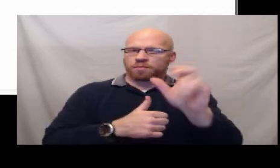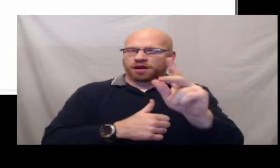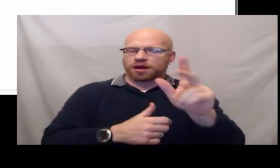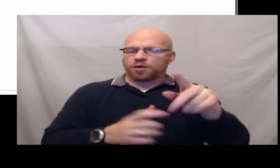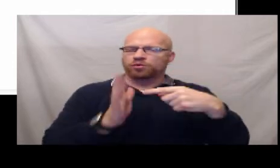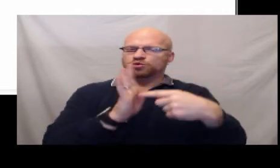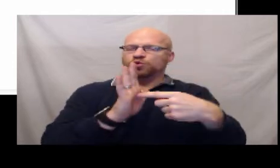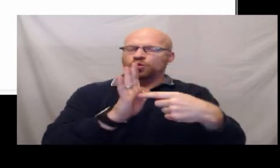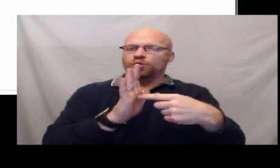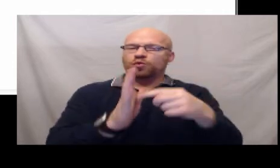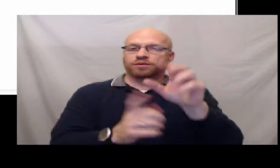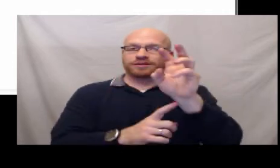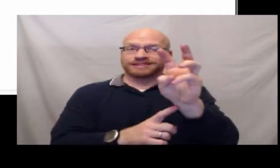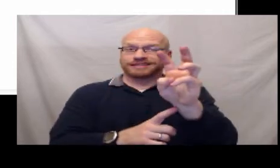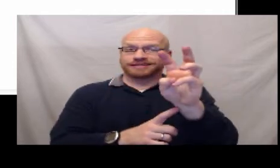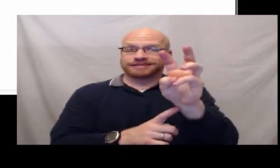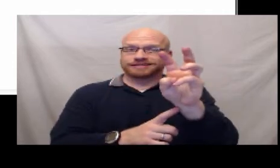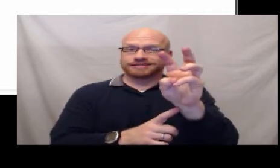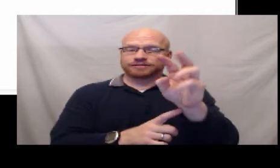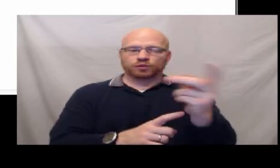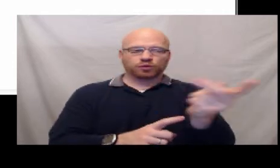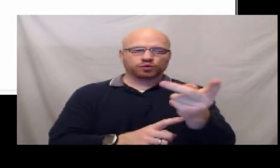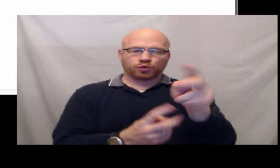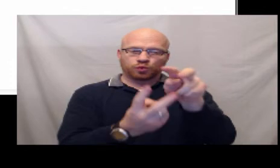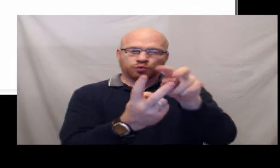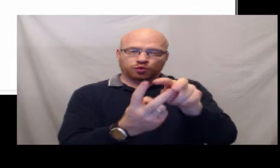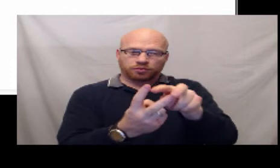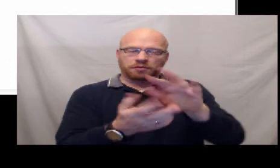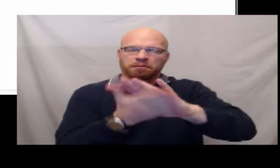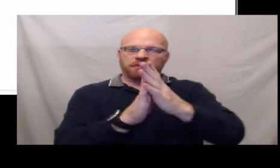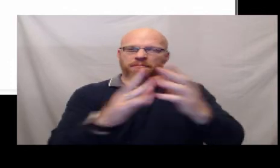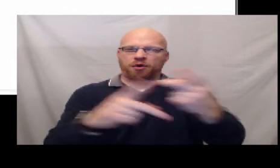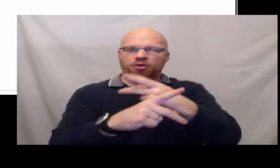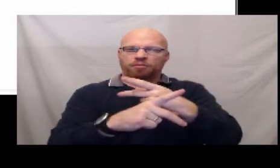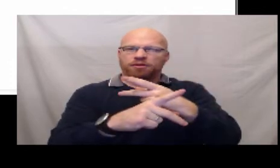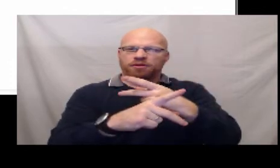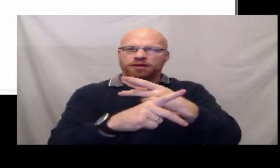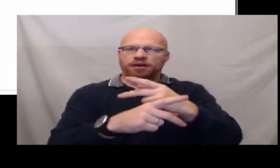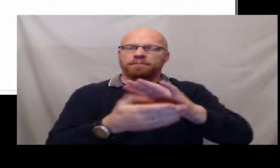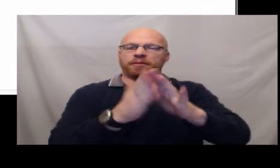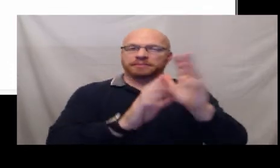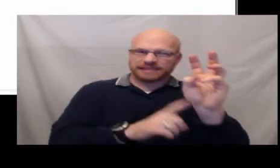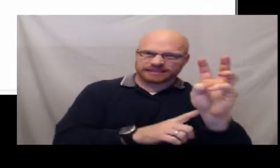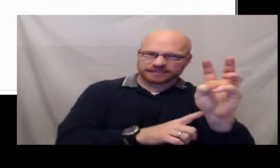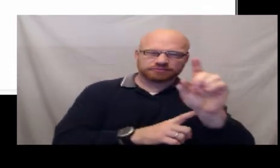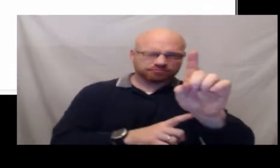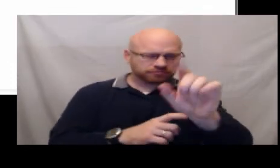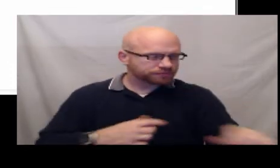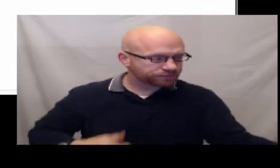We're going to go back and review what the factors